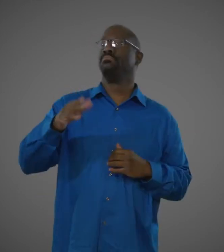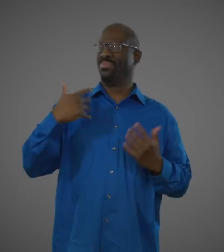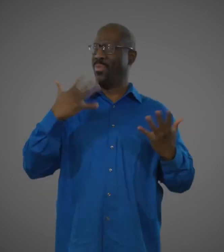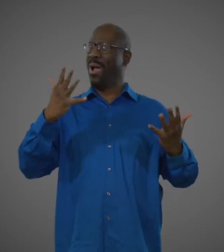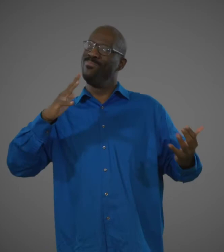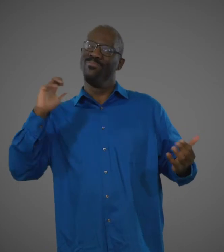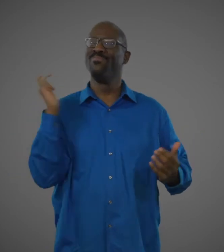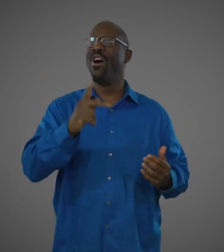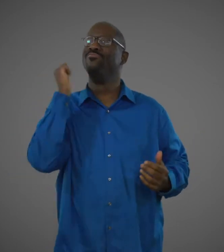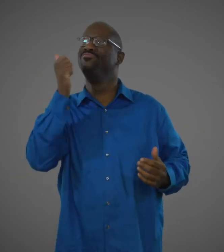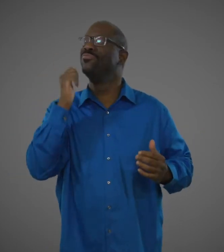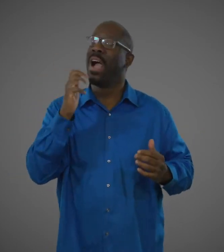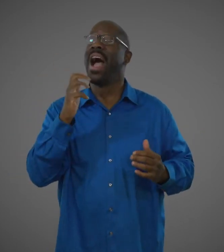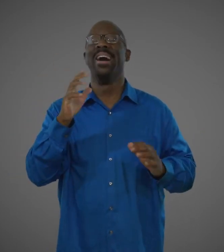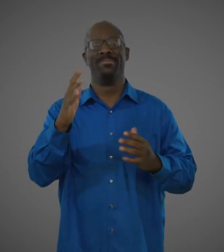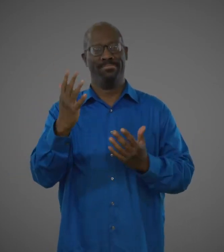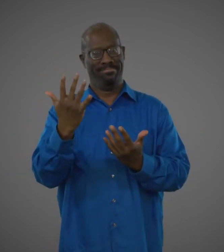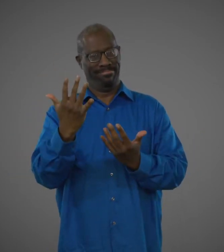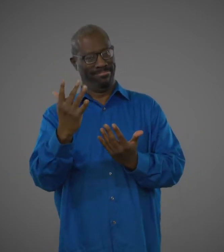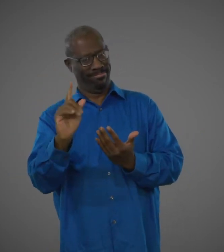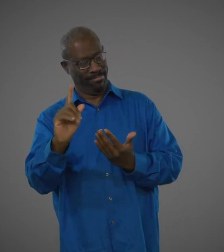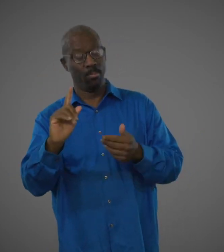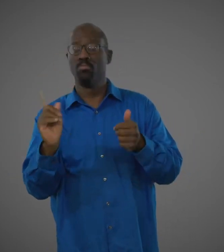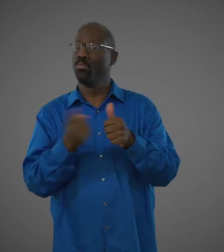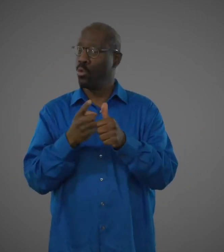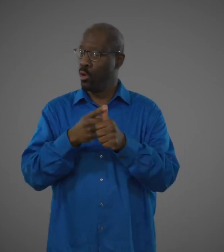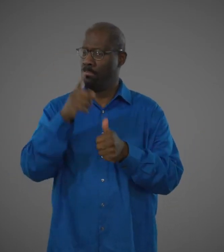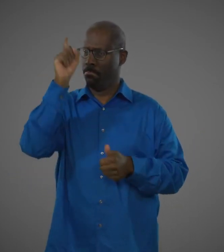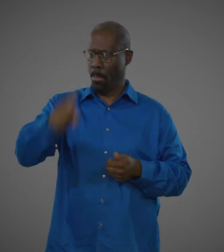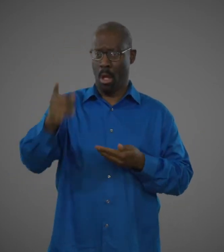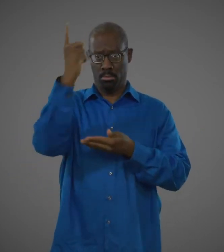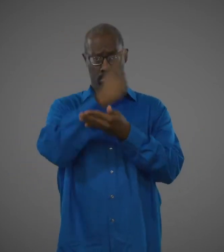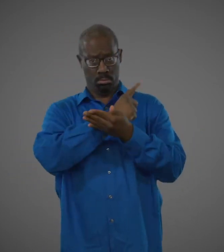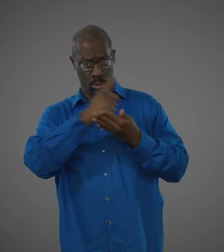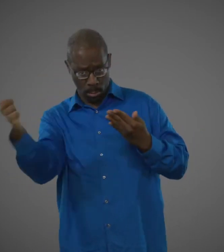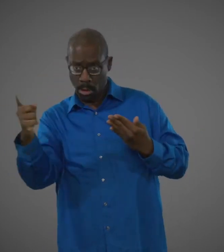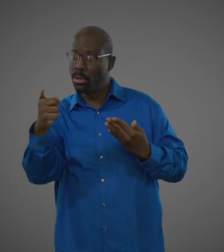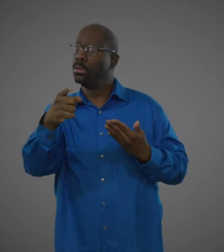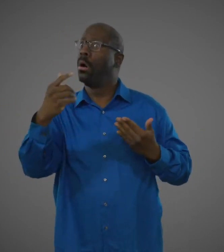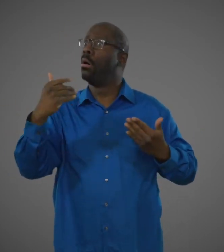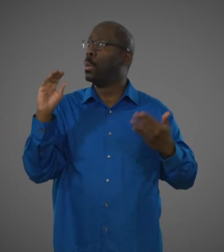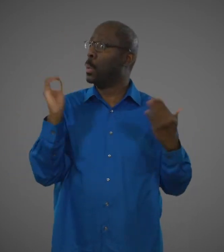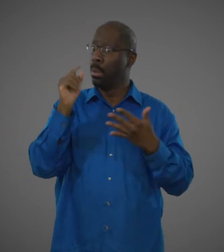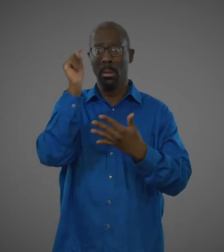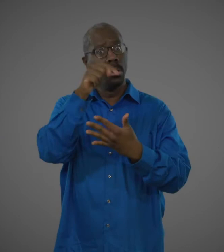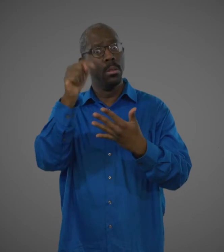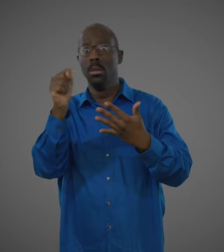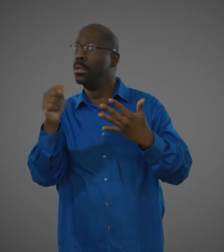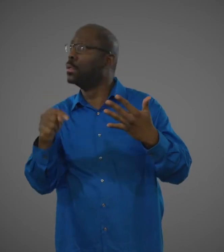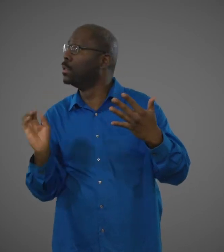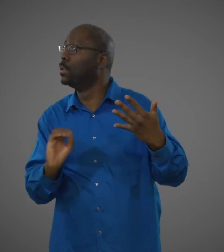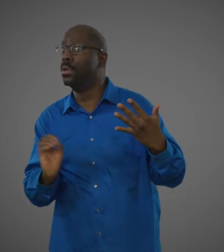You may be impatient and want to get back to your life! First you must take one week off from all of your usual activities.